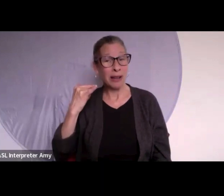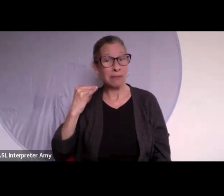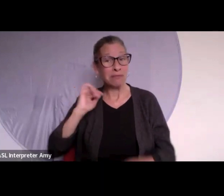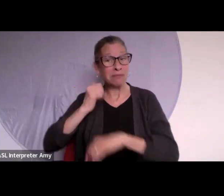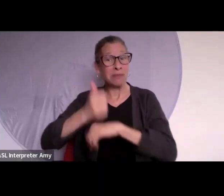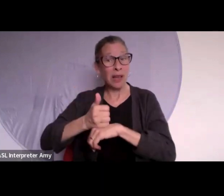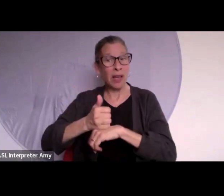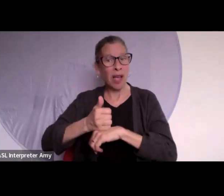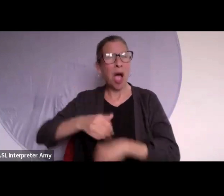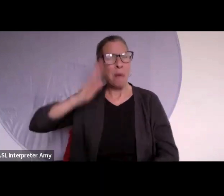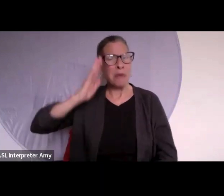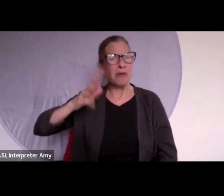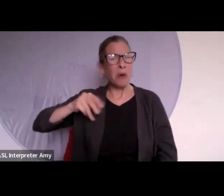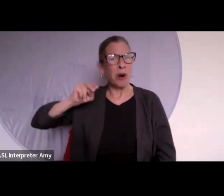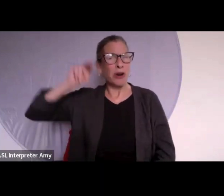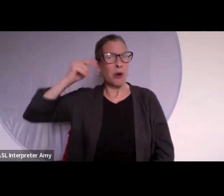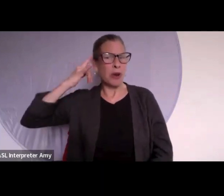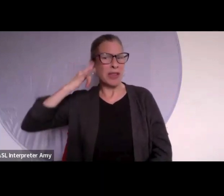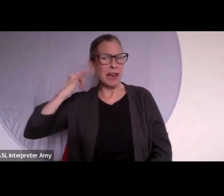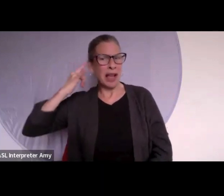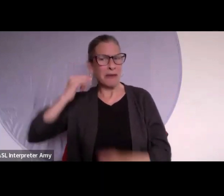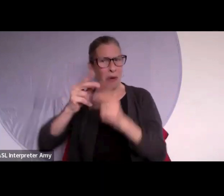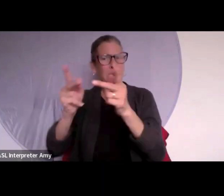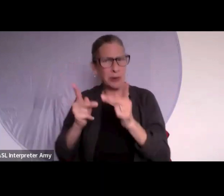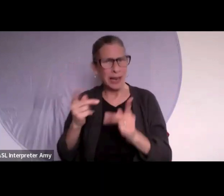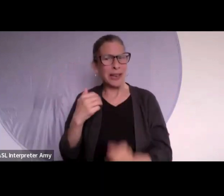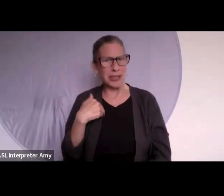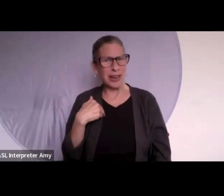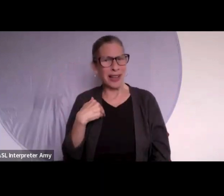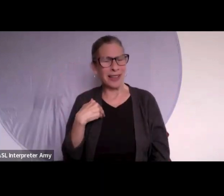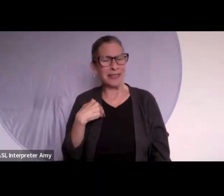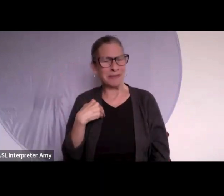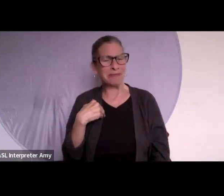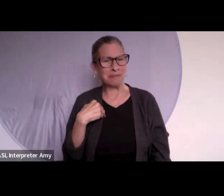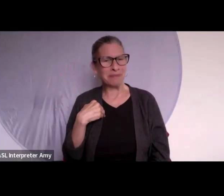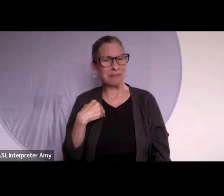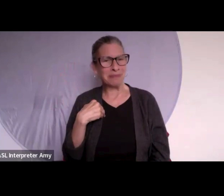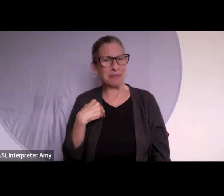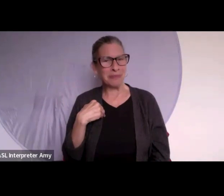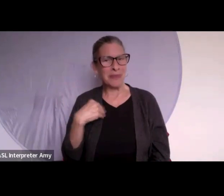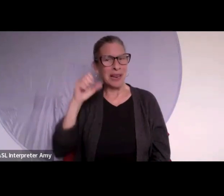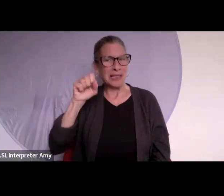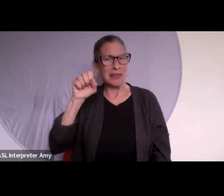California location. And San Francisco. We're hoping to bring